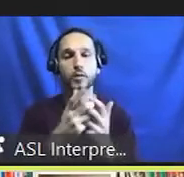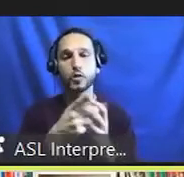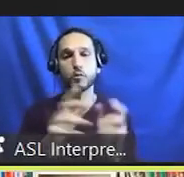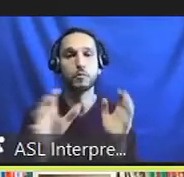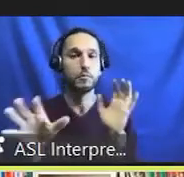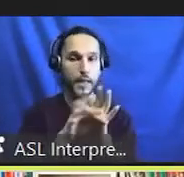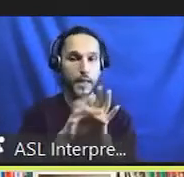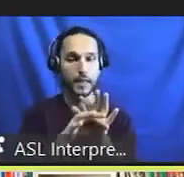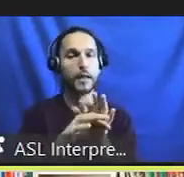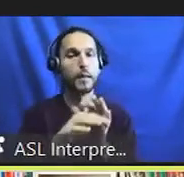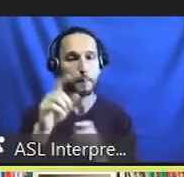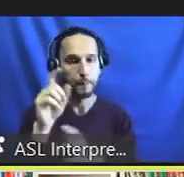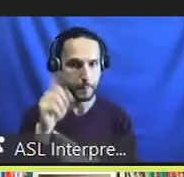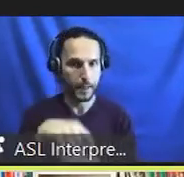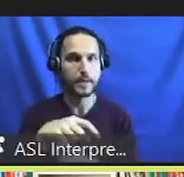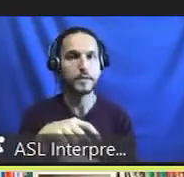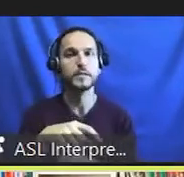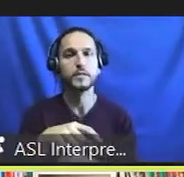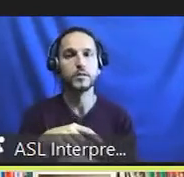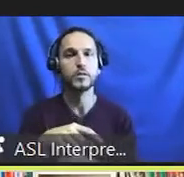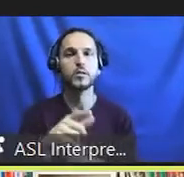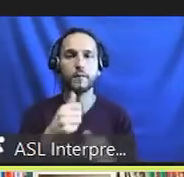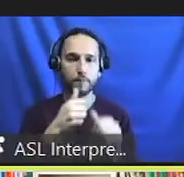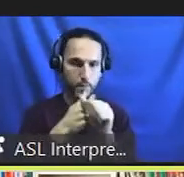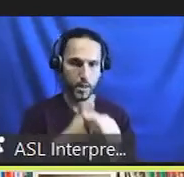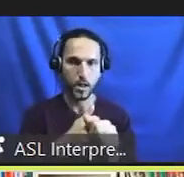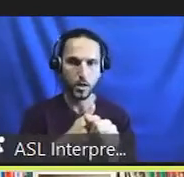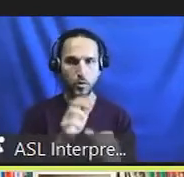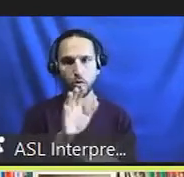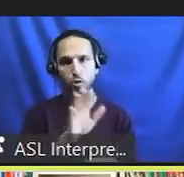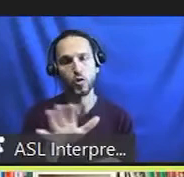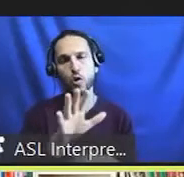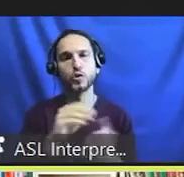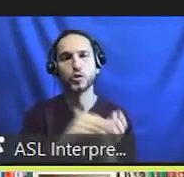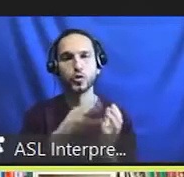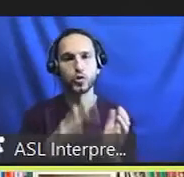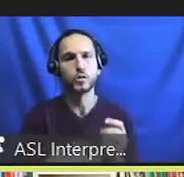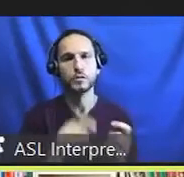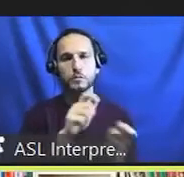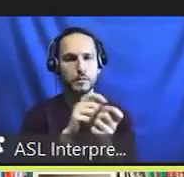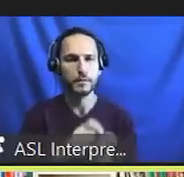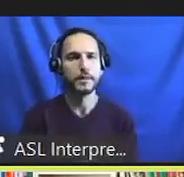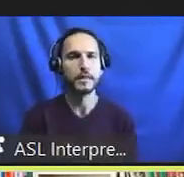have to be really attentive to your students' specific needs.